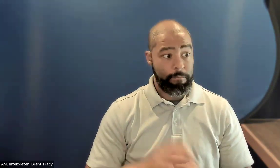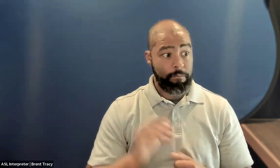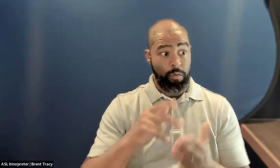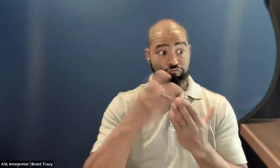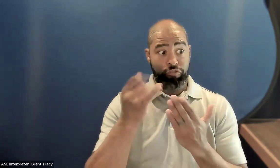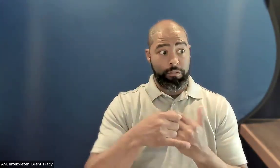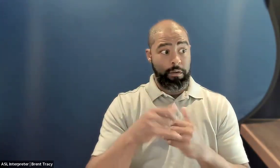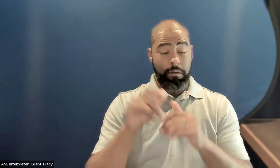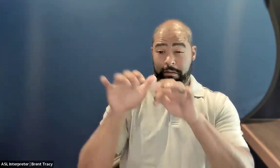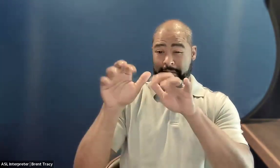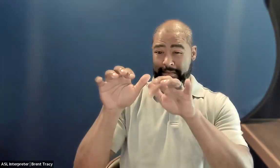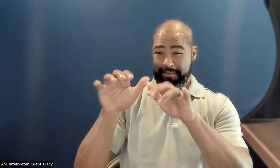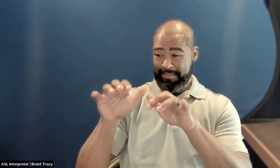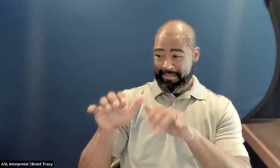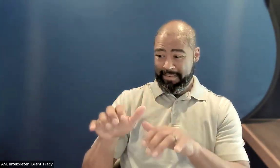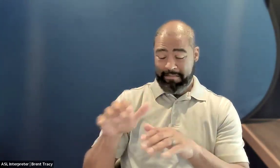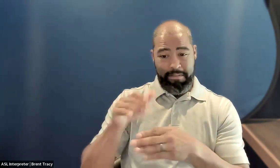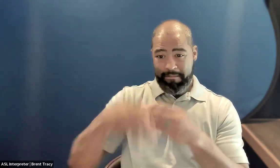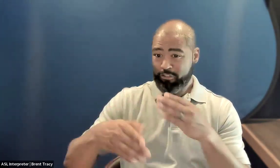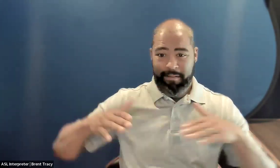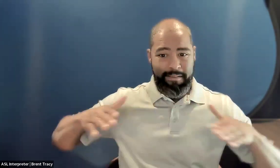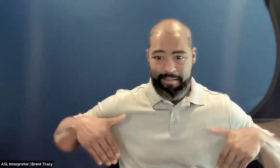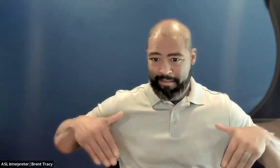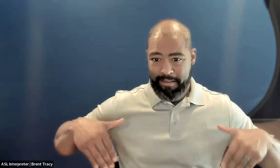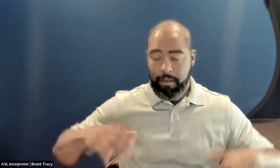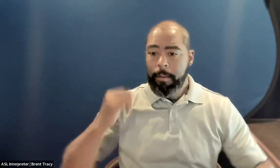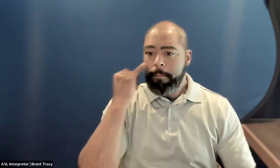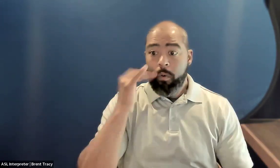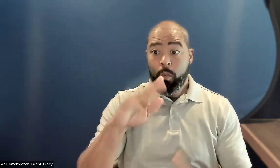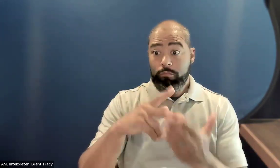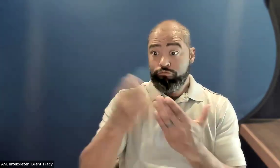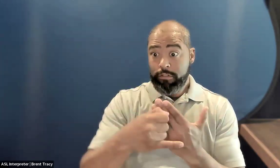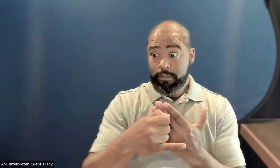and even project location if some of the details haven't been finalized yet.